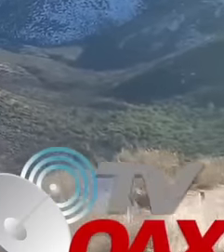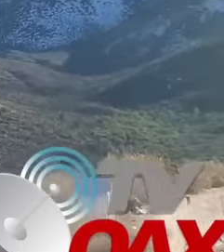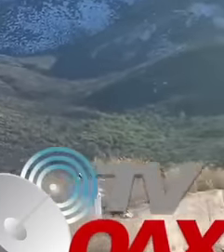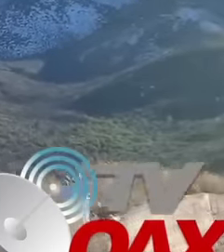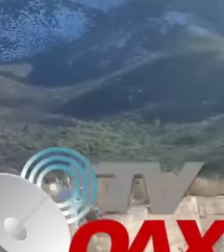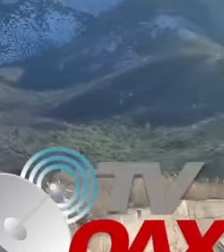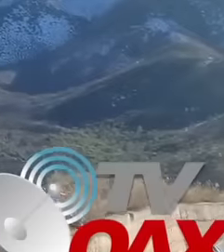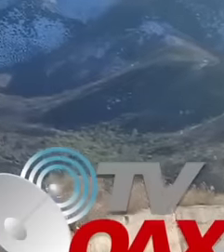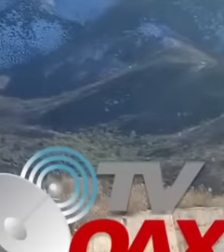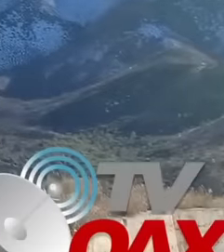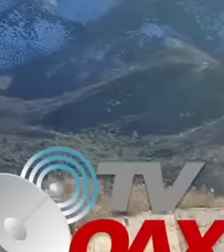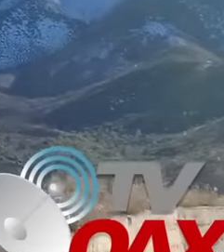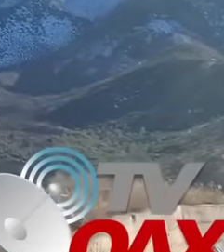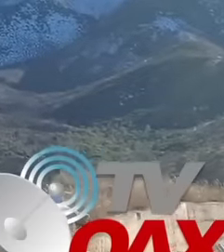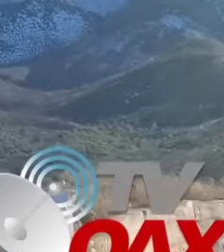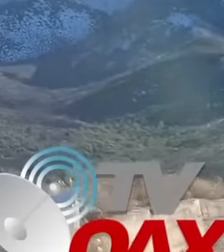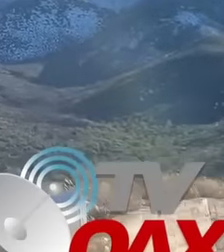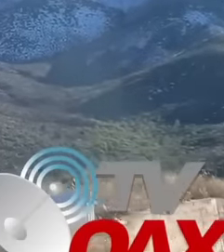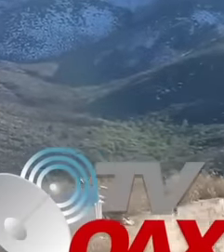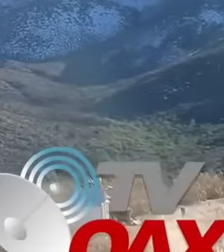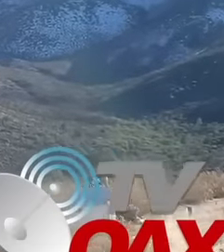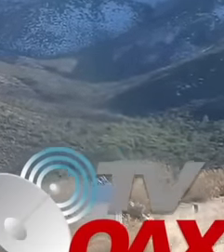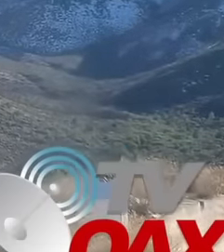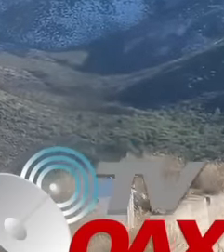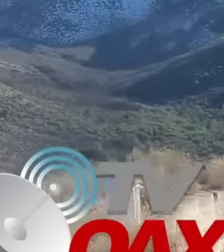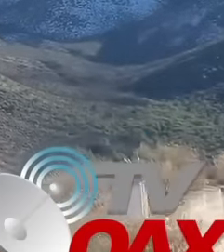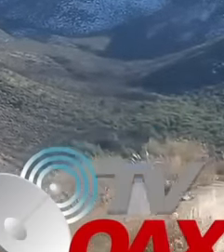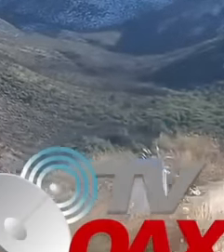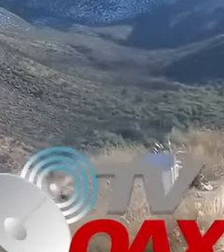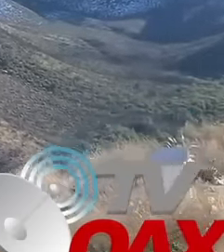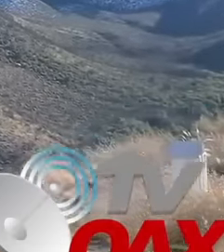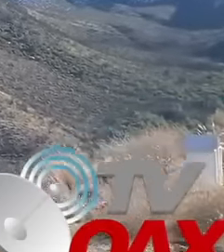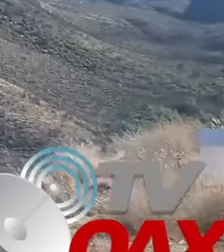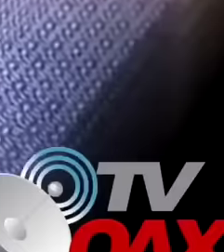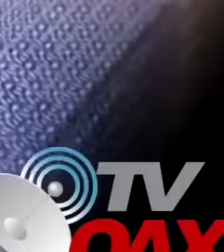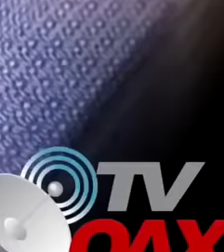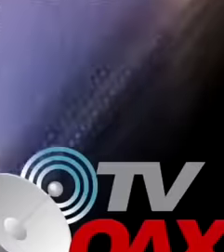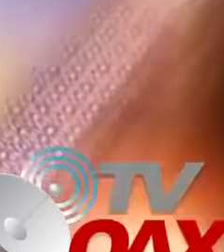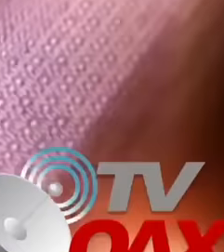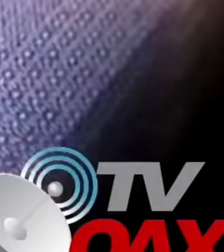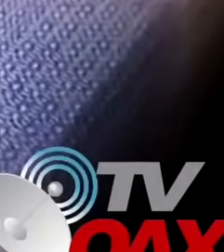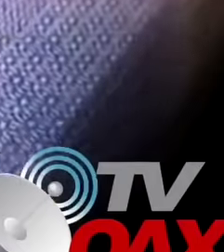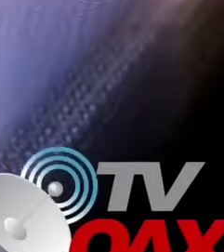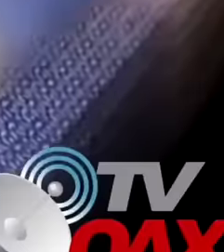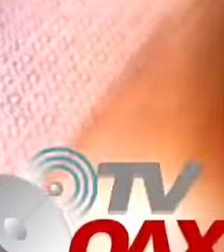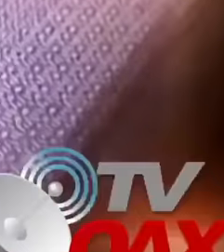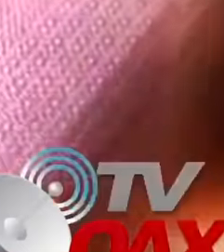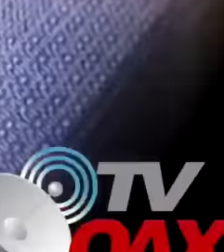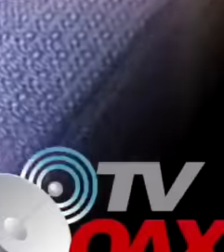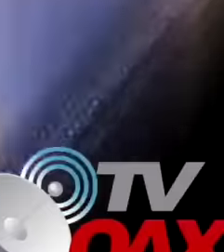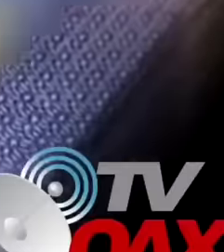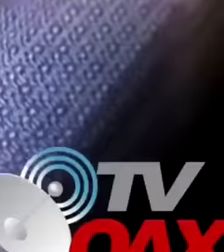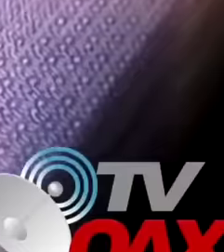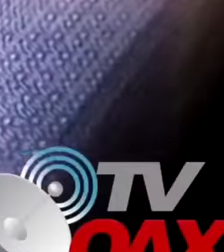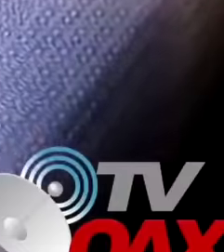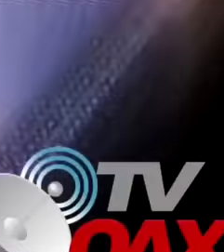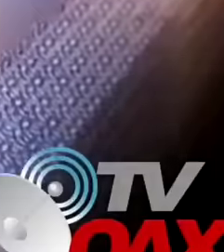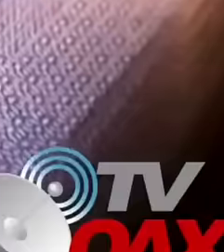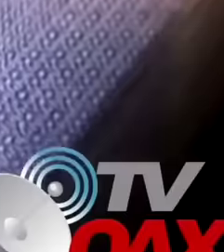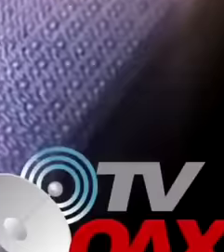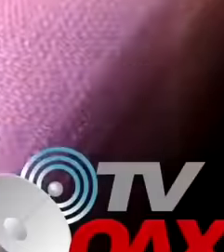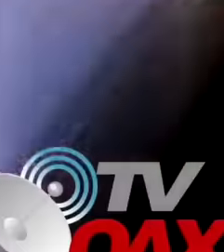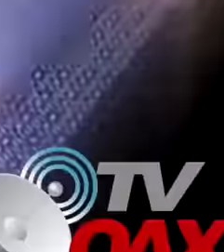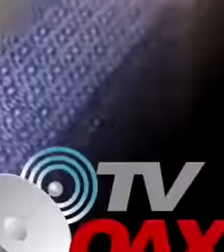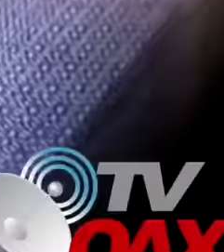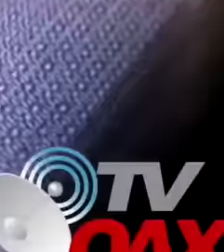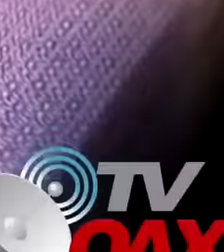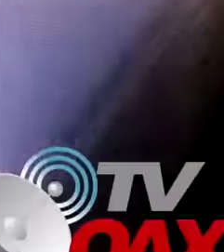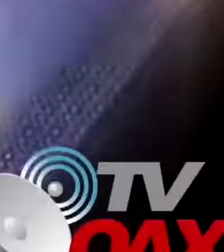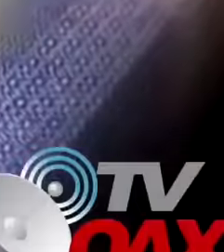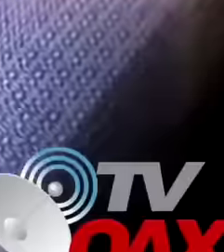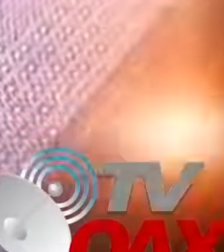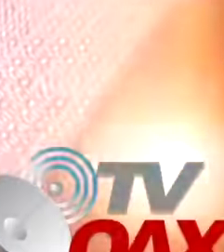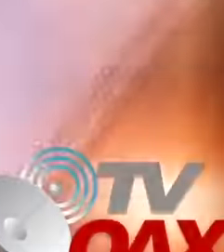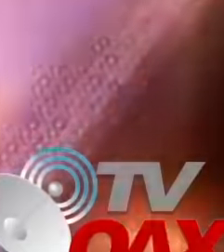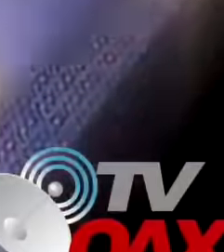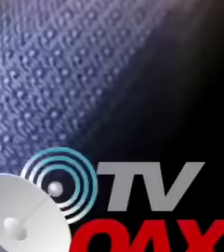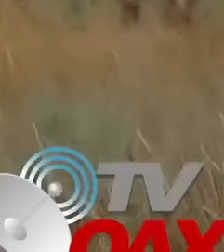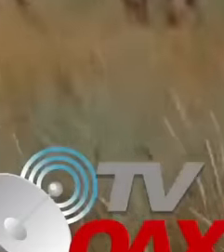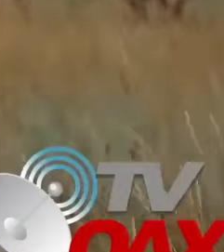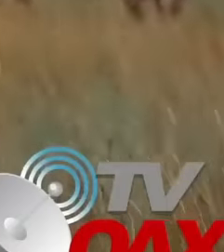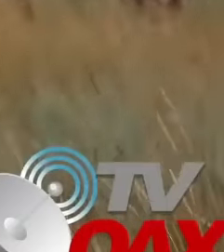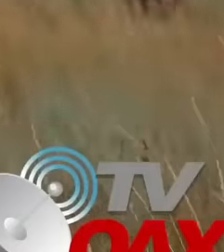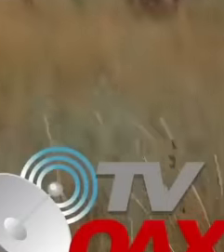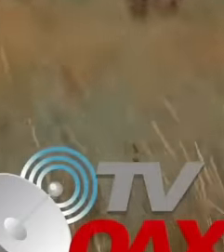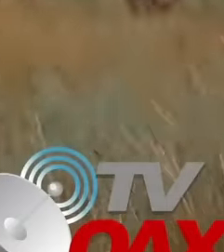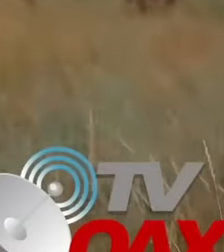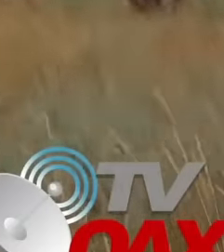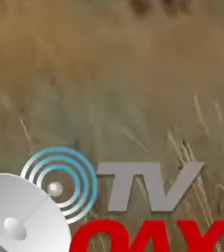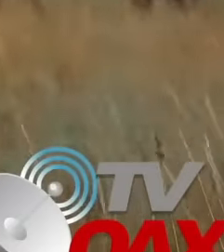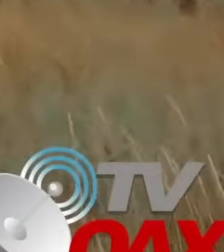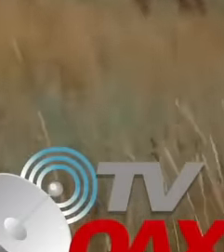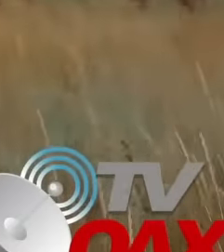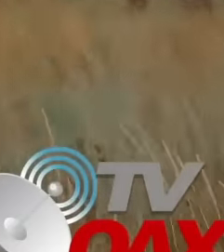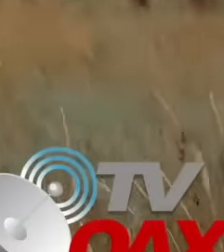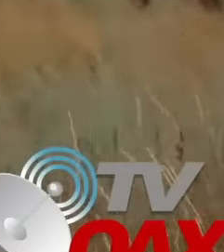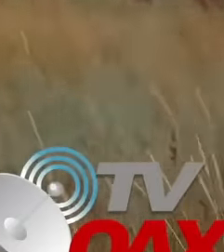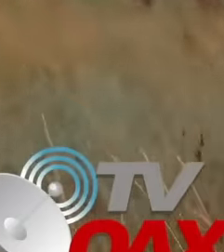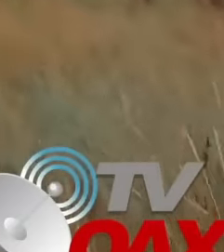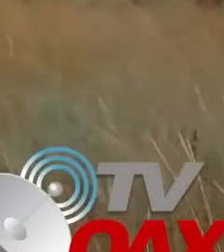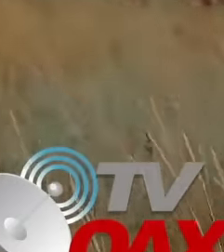has also not been reported, but resources were delivered for the acquisition of about 2,000 or